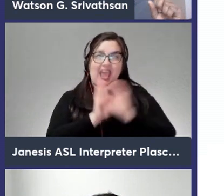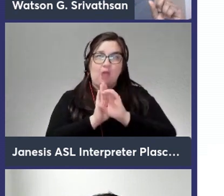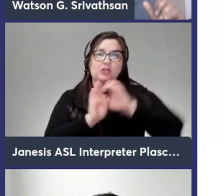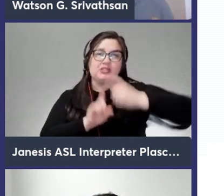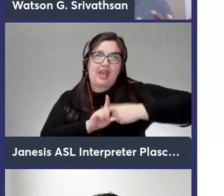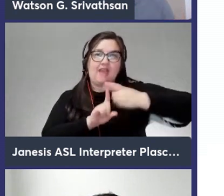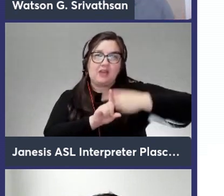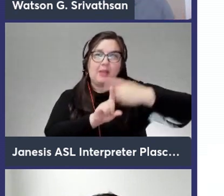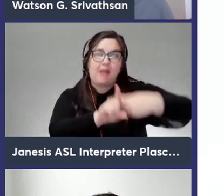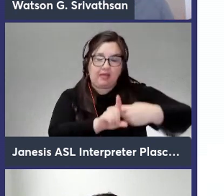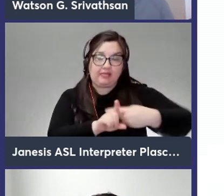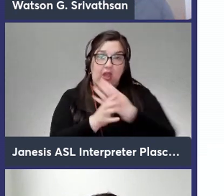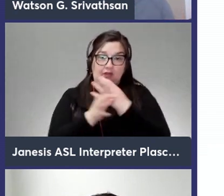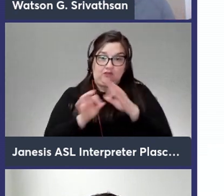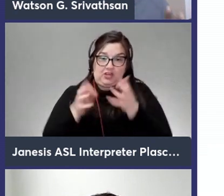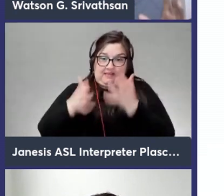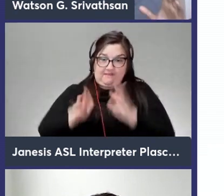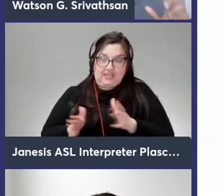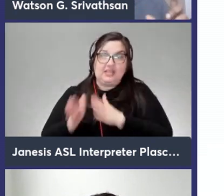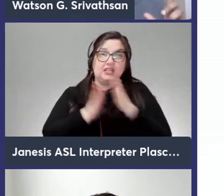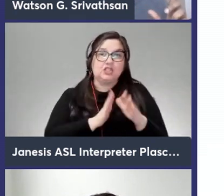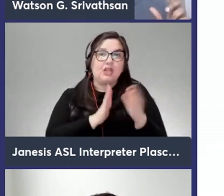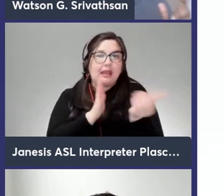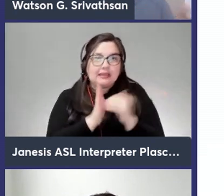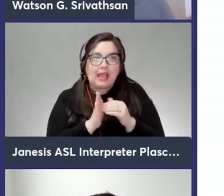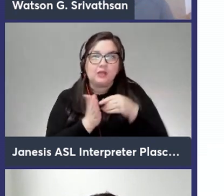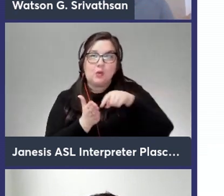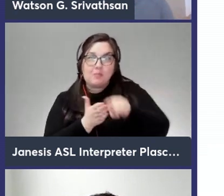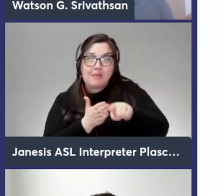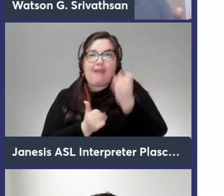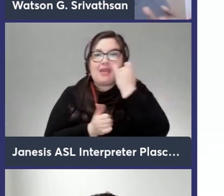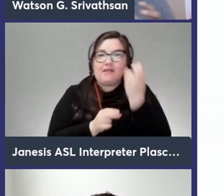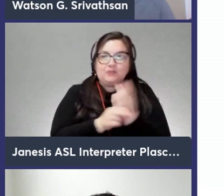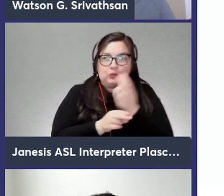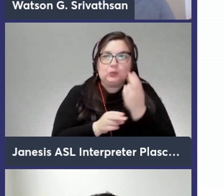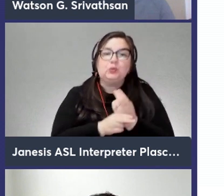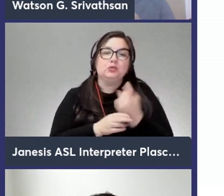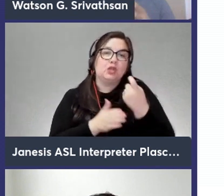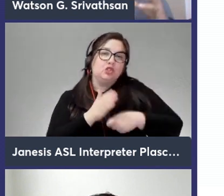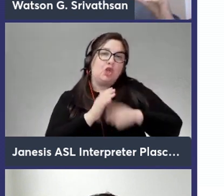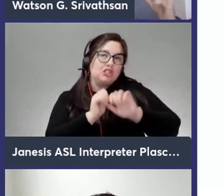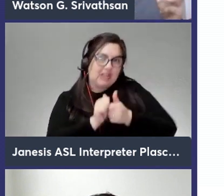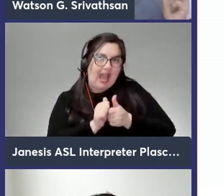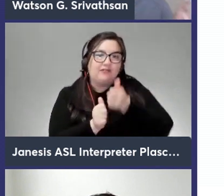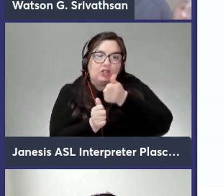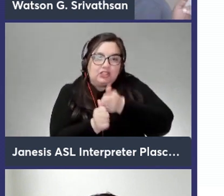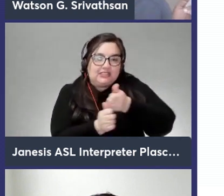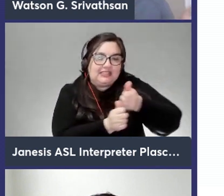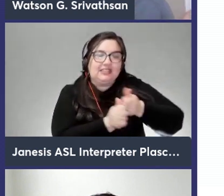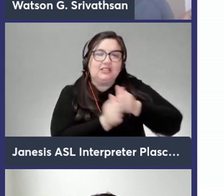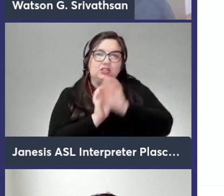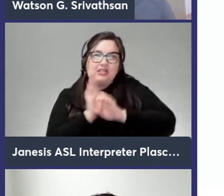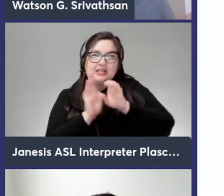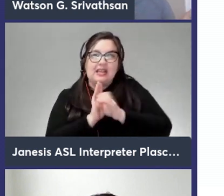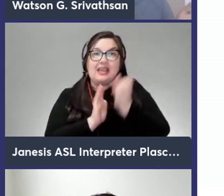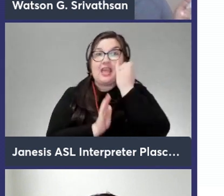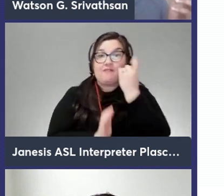you only pay for what you translate, and you're charged by a number of characters, and if you translate 1 million characters,